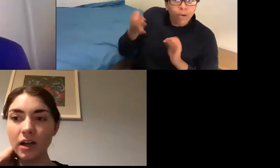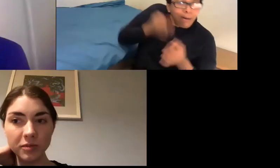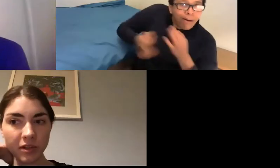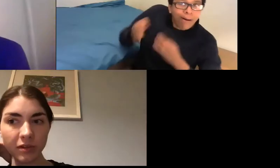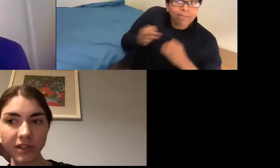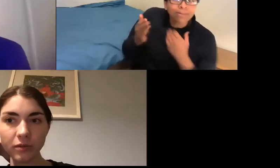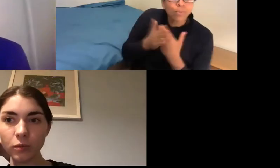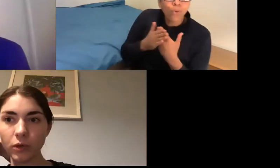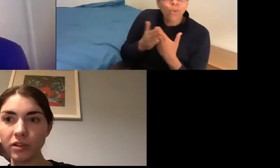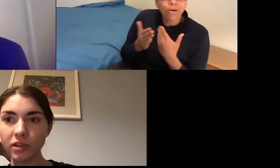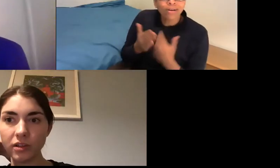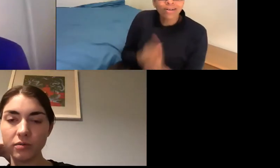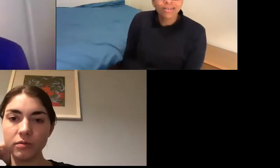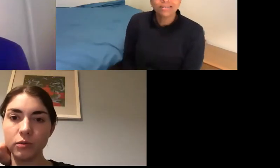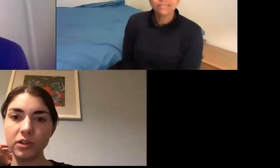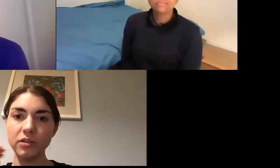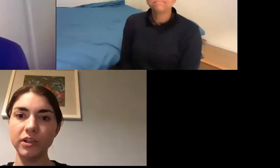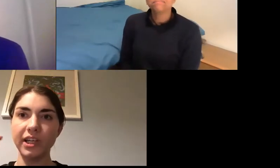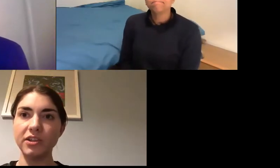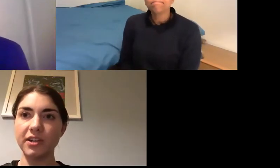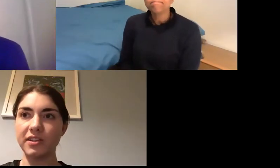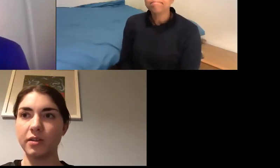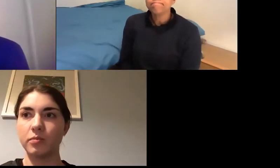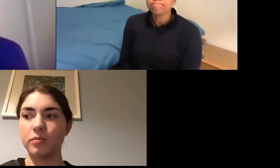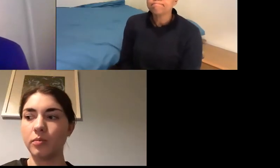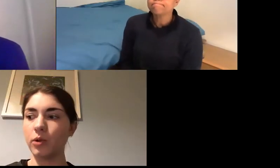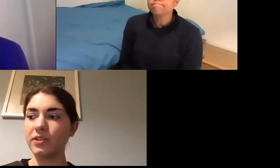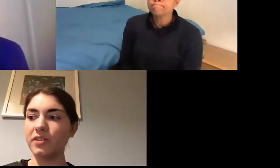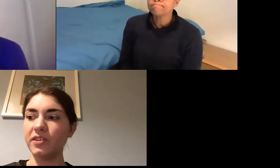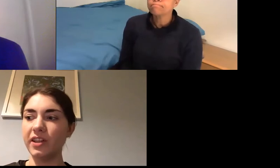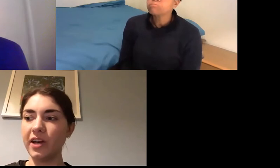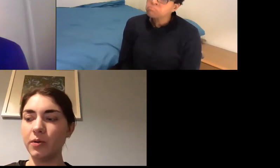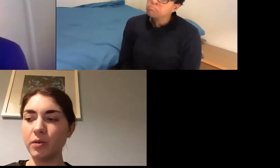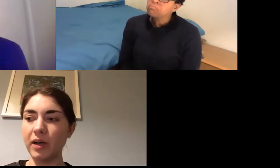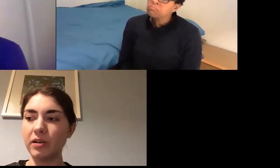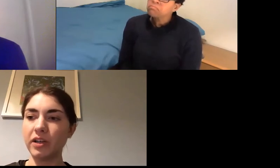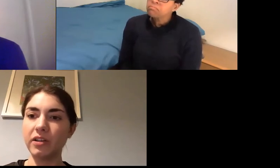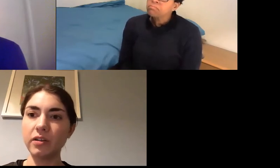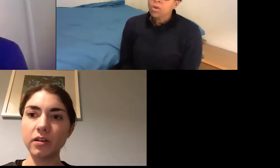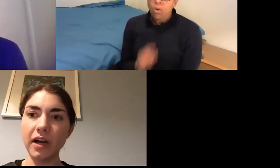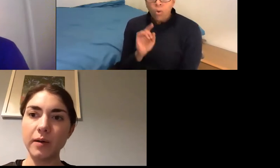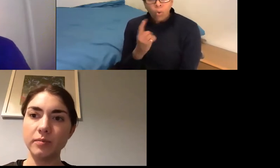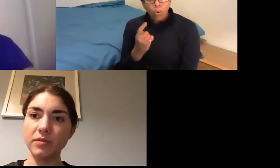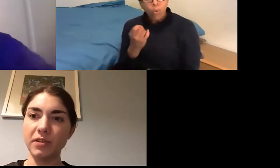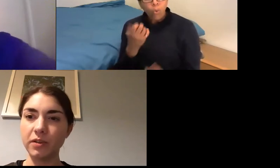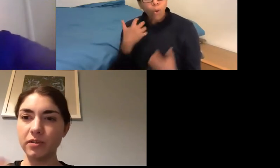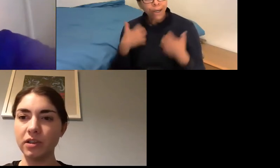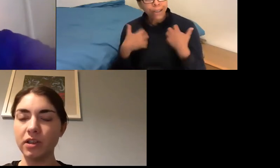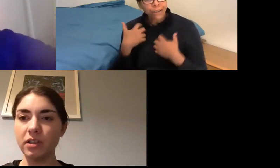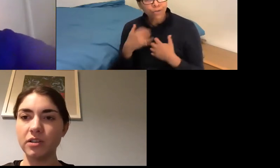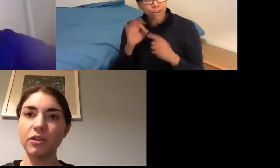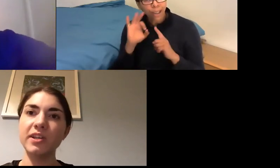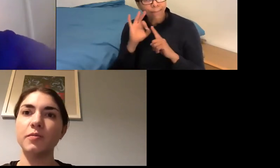Maryanne: So I think one of the one of the really interesting points you said there was about the kind of different degrees of